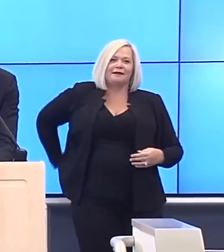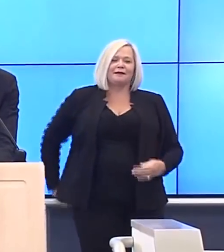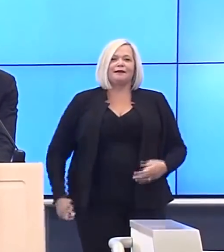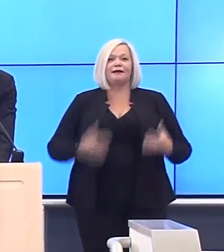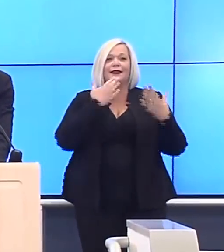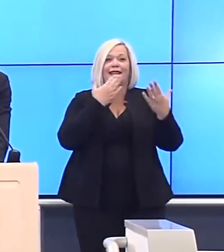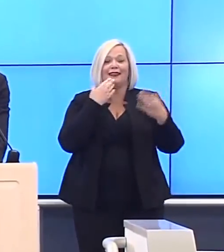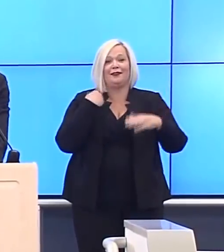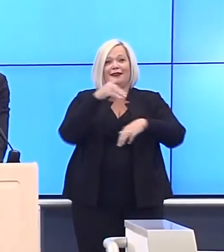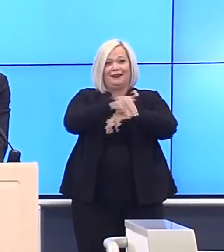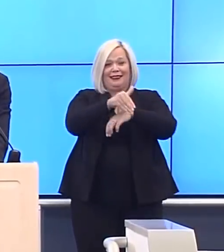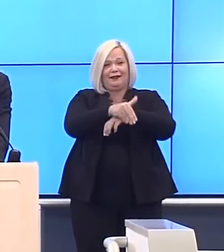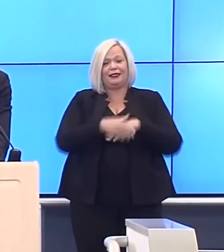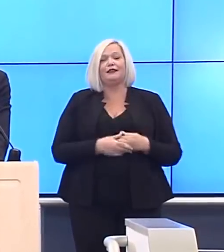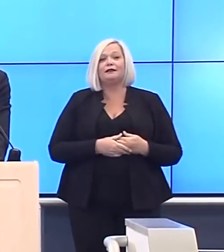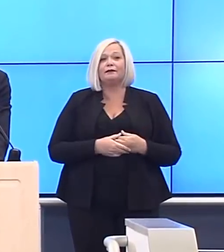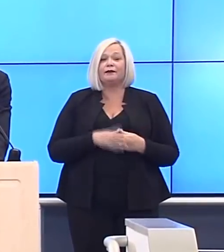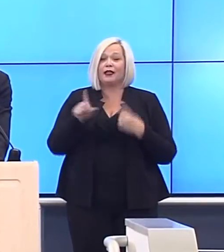ROBERT GORDON. THANK YOU. DOCTOR CONTENT. AND GOOD